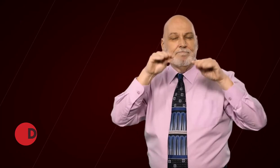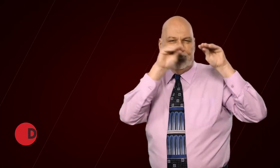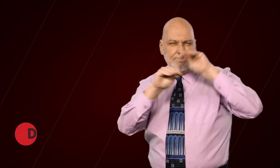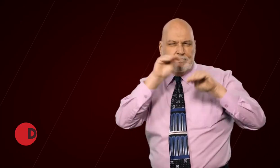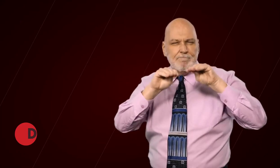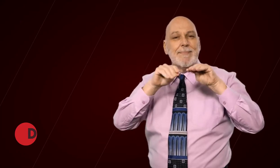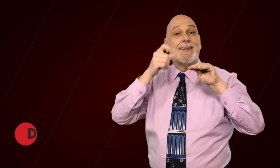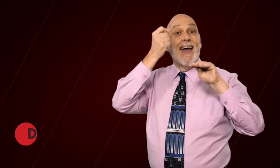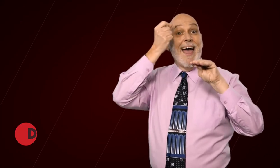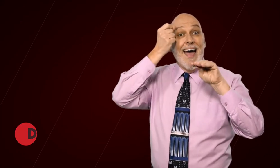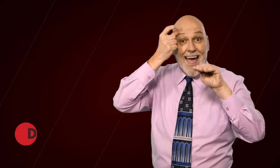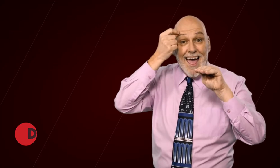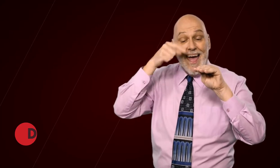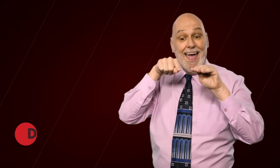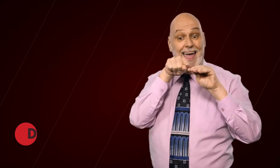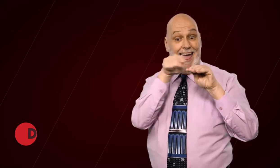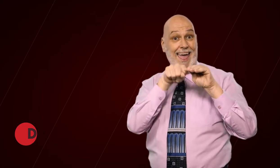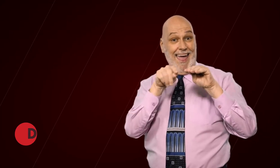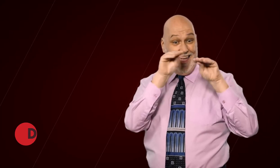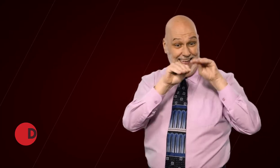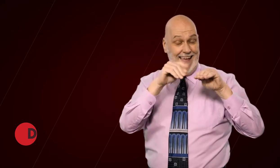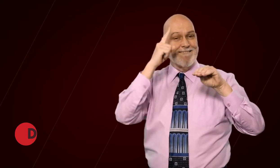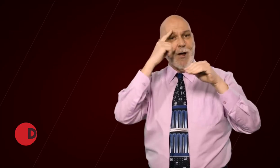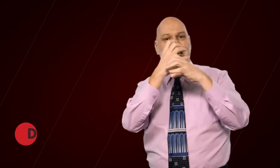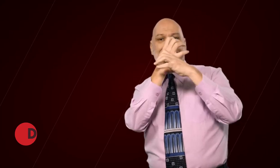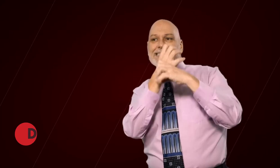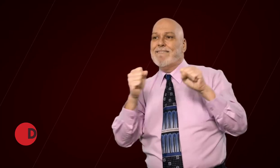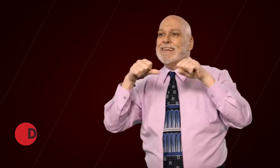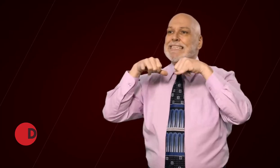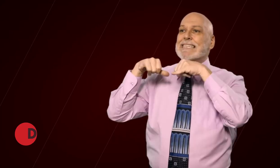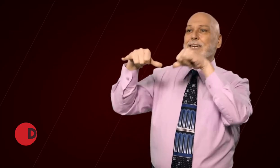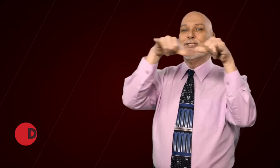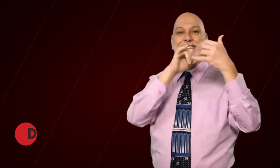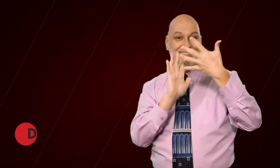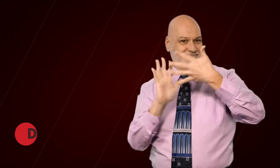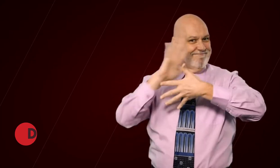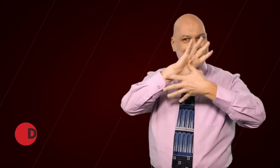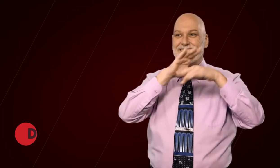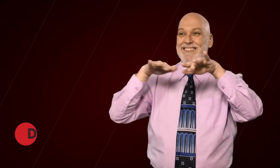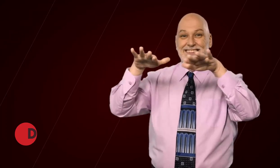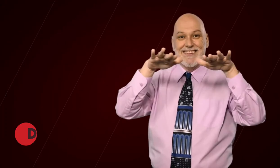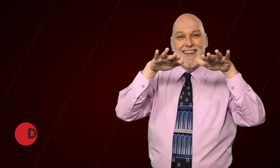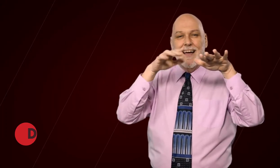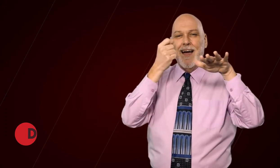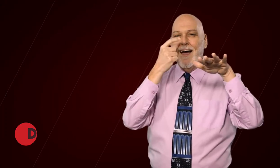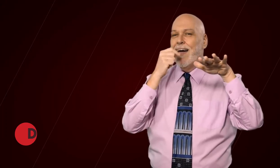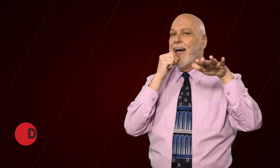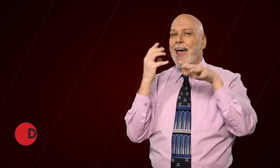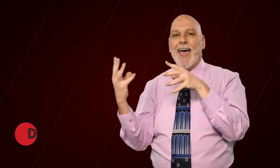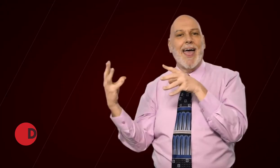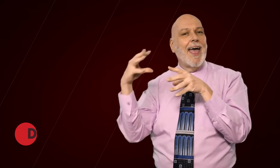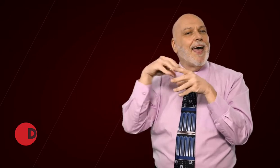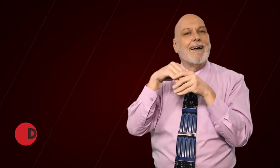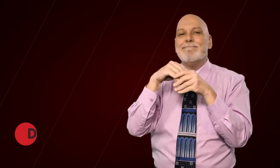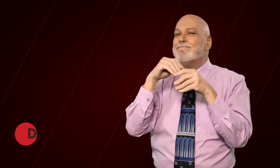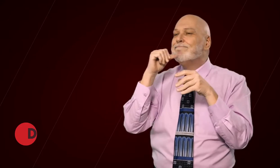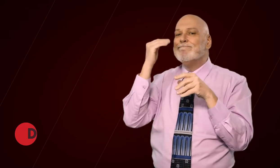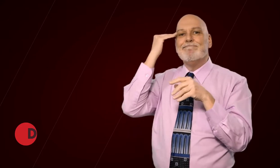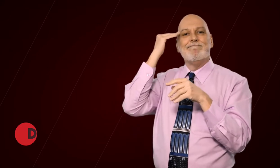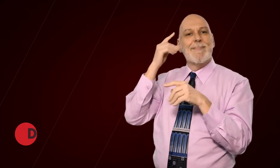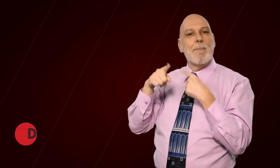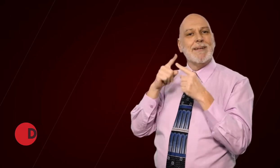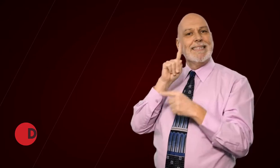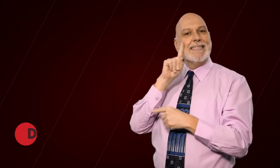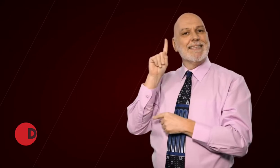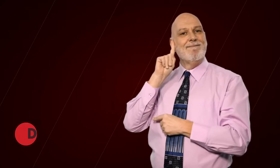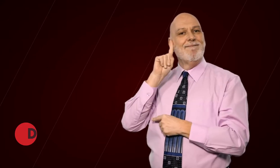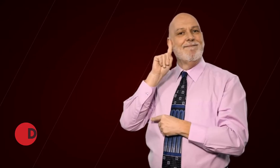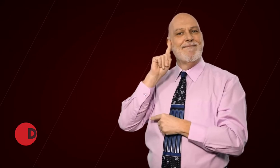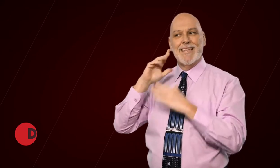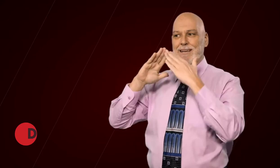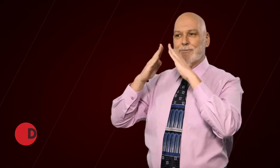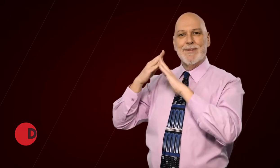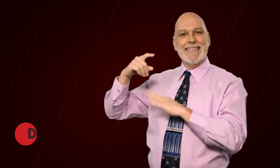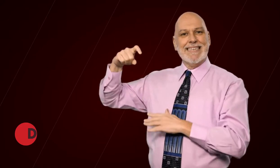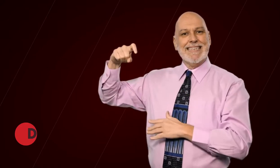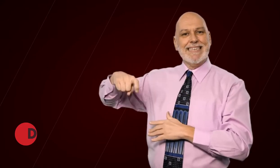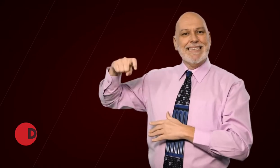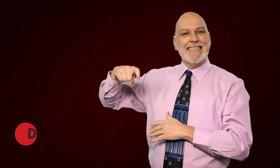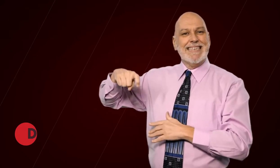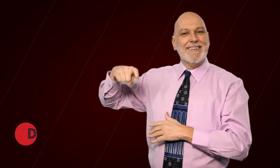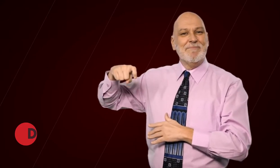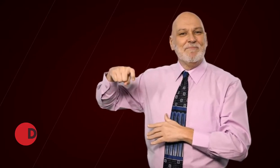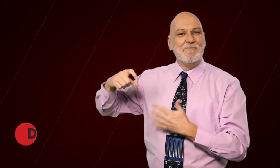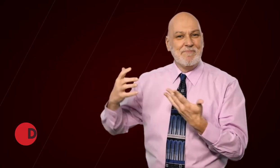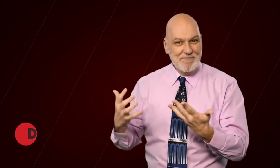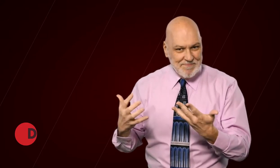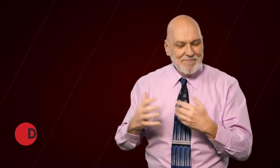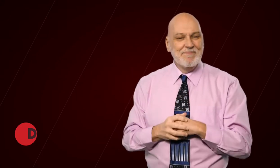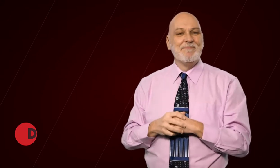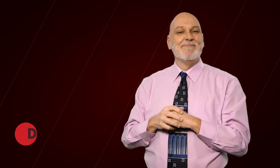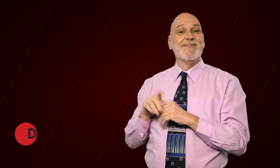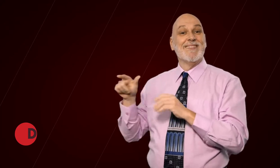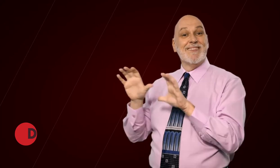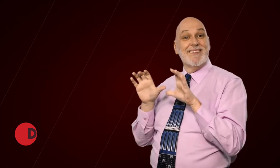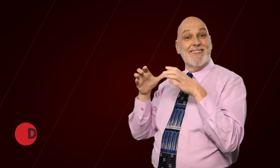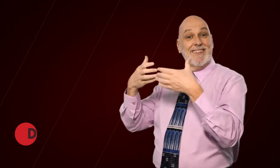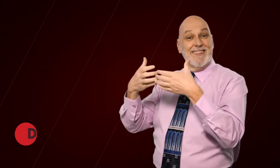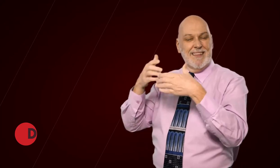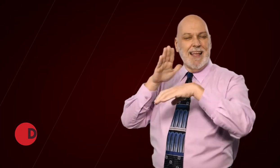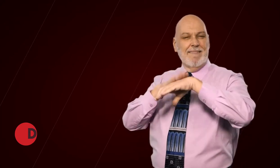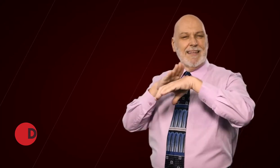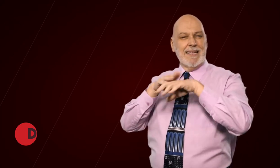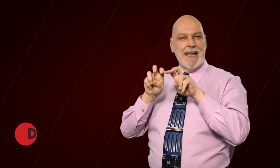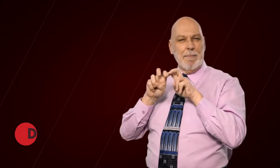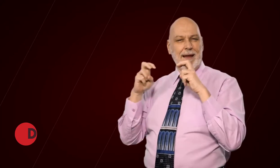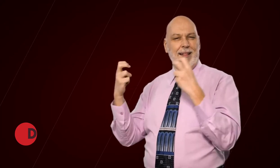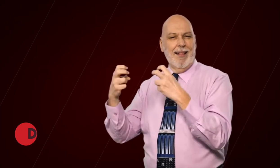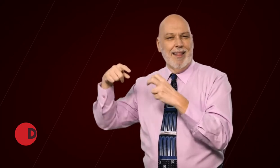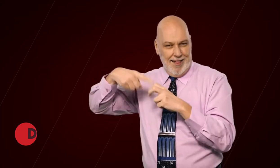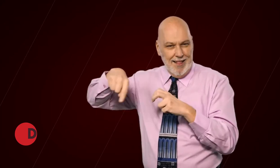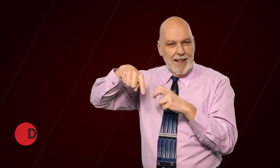while the authors are generally not known to the Deaf Community;